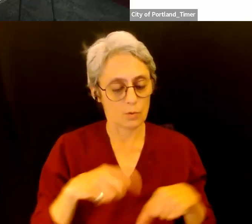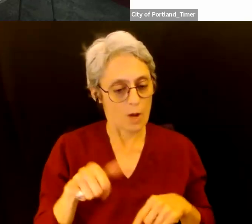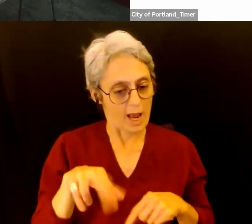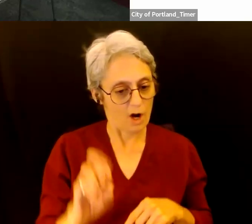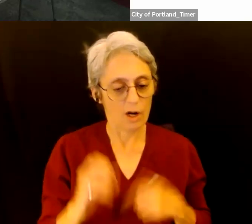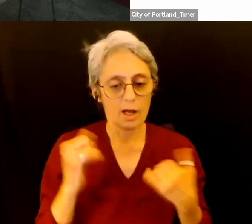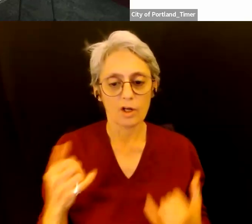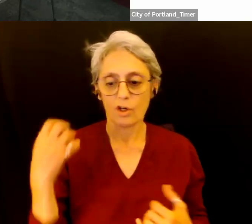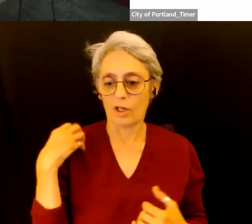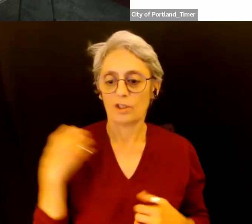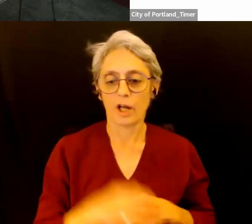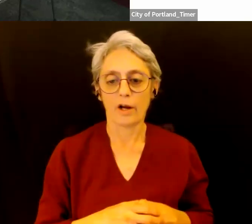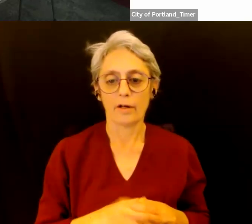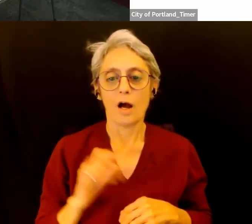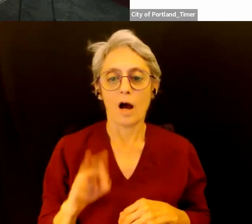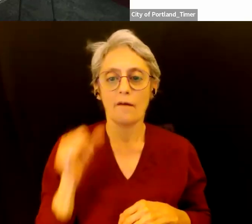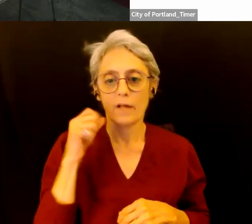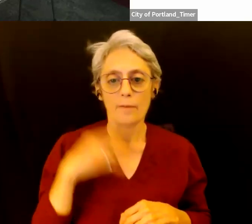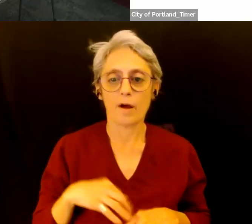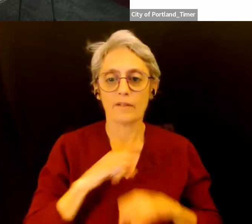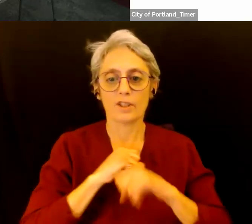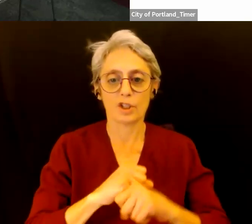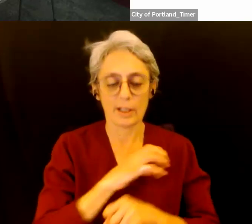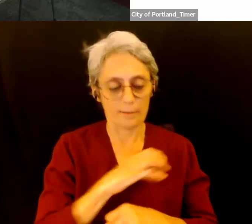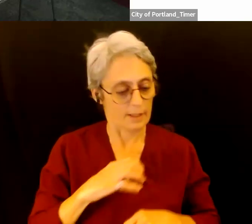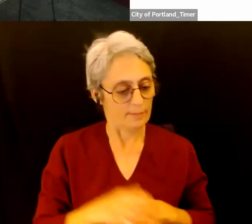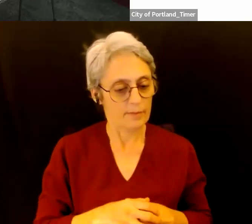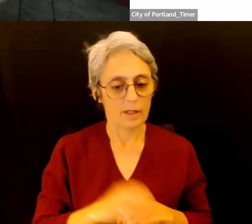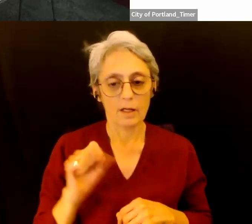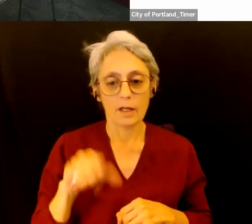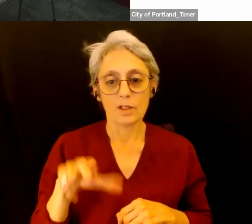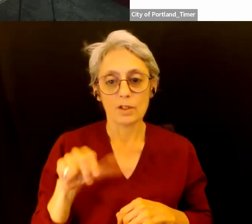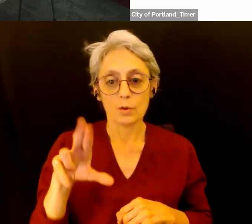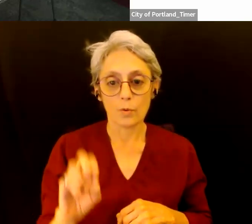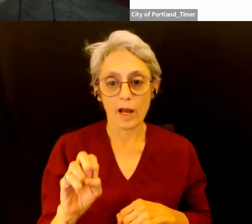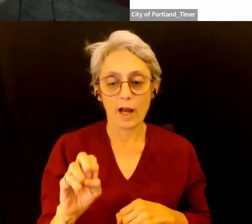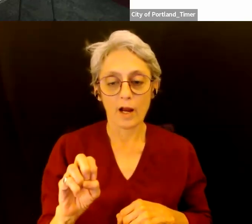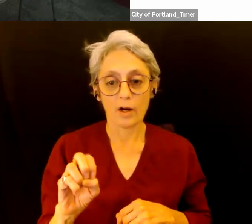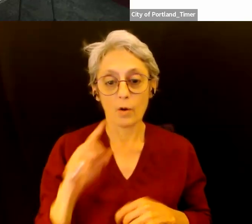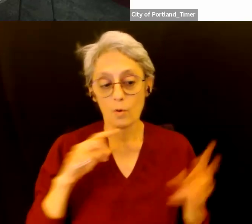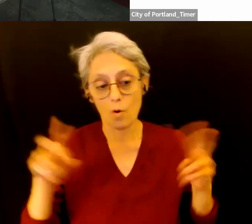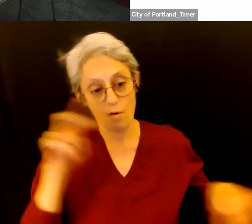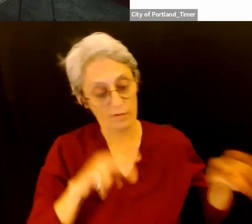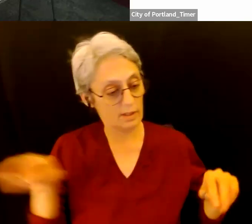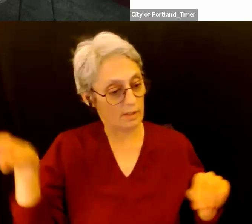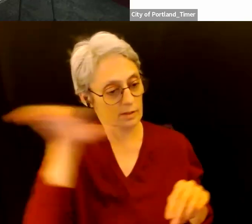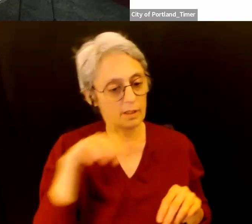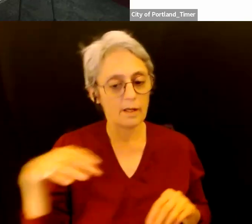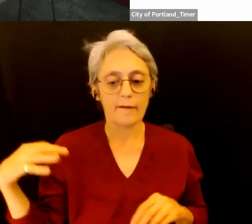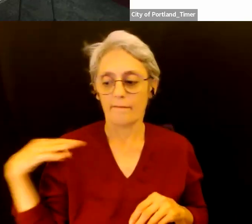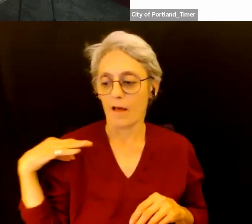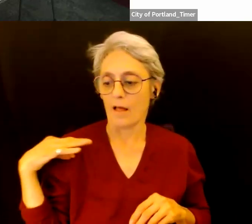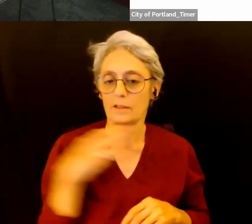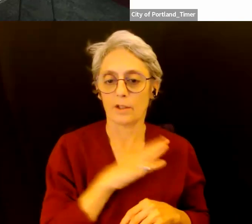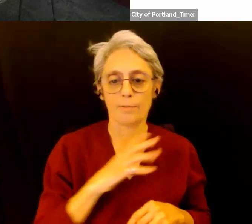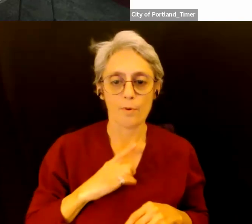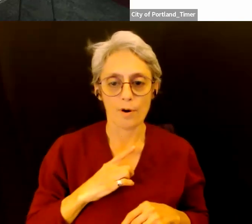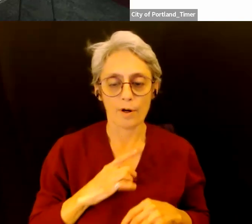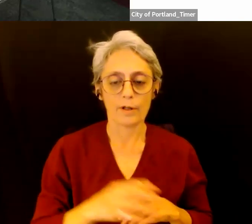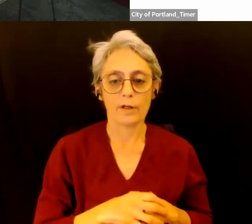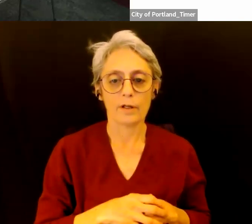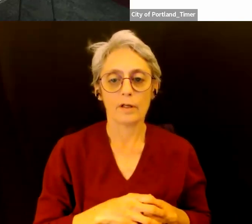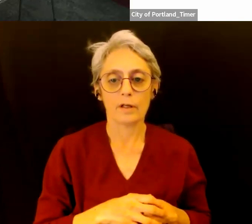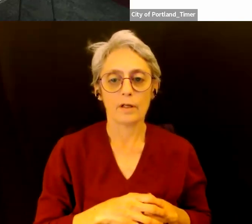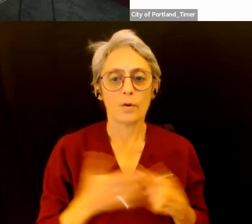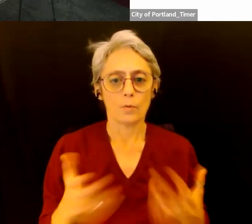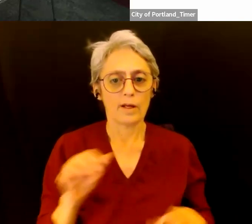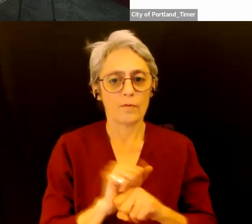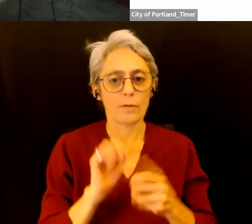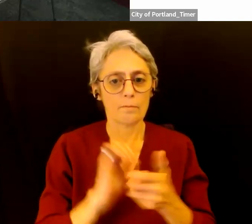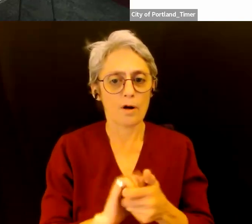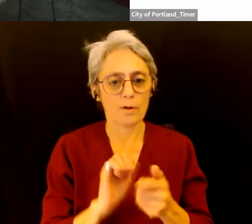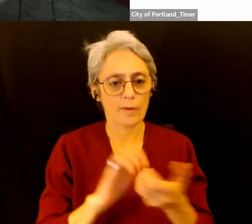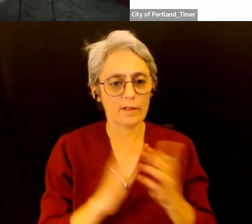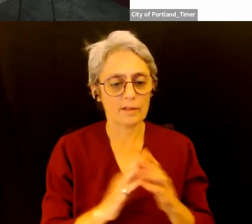Of the Nonprofit Security Committee. The square is overseen by a a volunteer board And we've worked in partnership with the city for over 40 years.